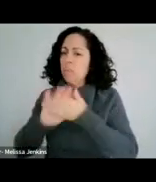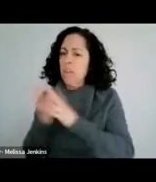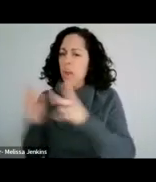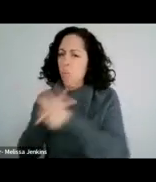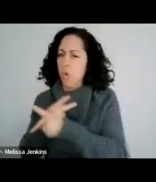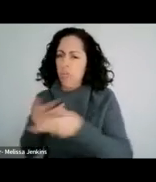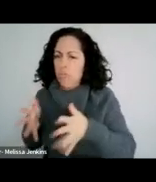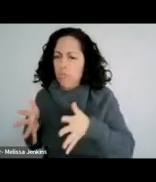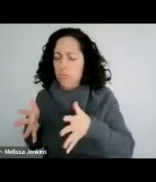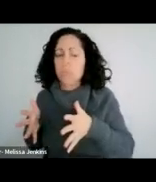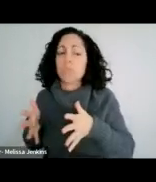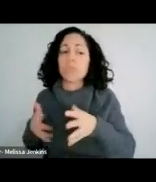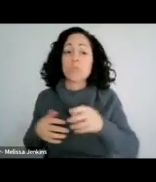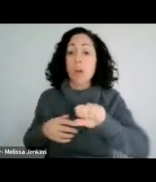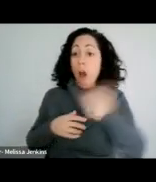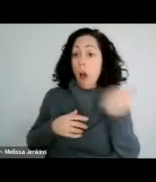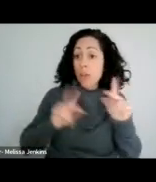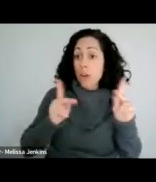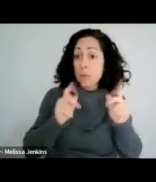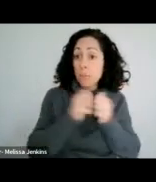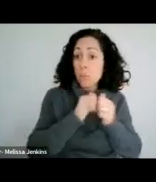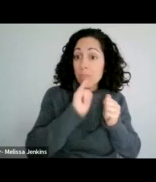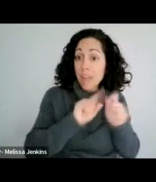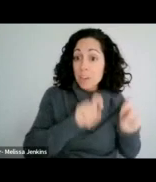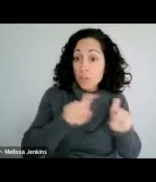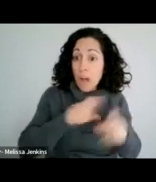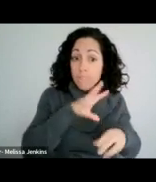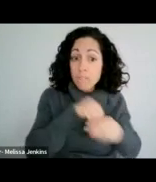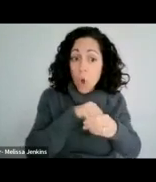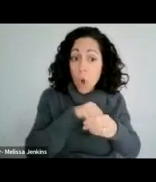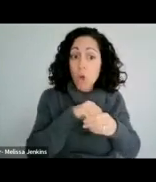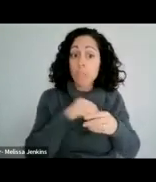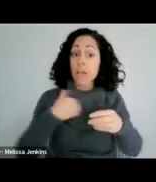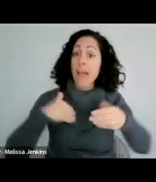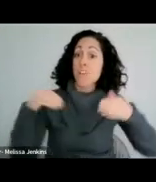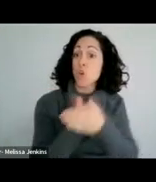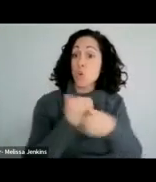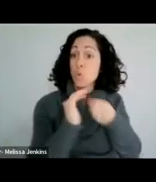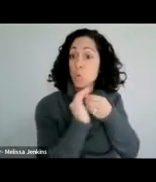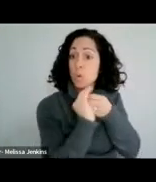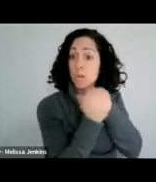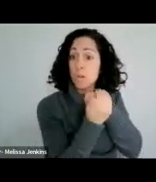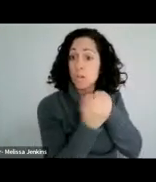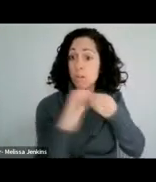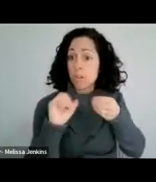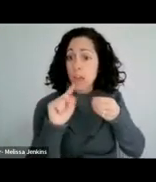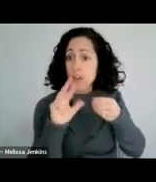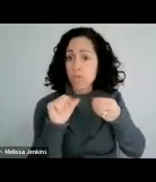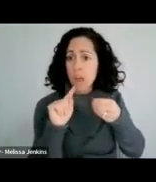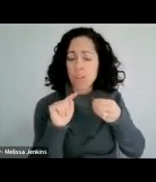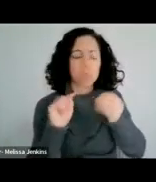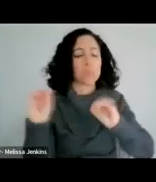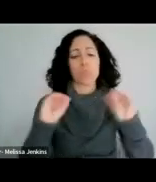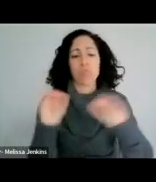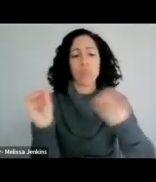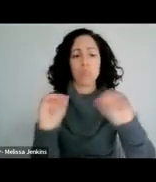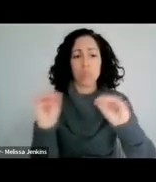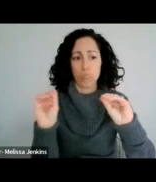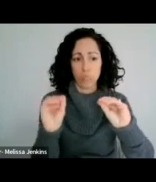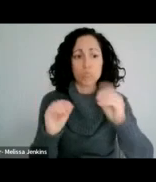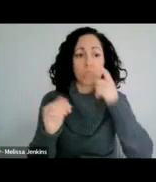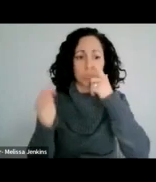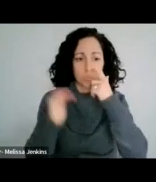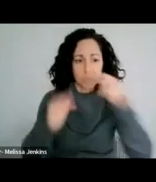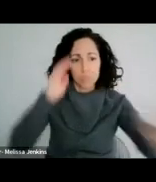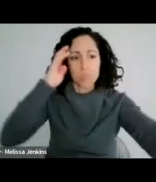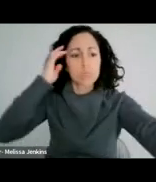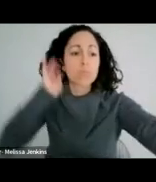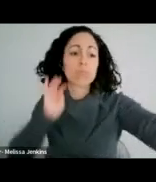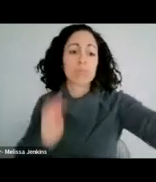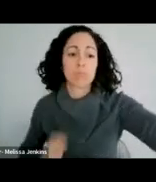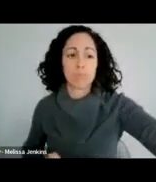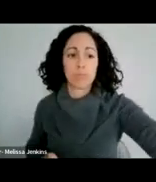Cystoid macular edema, or CME, is frequently associated with retinitis pigmentosa.